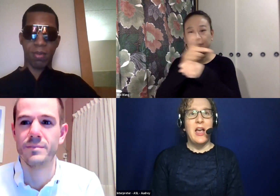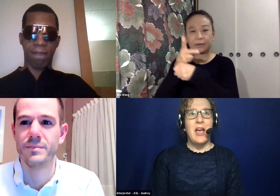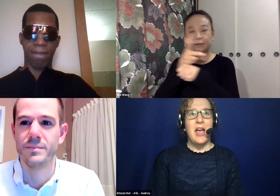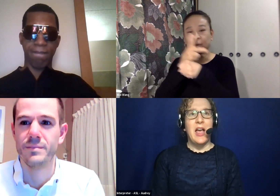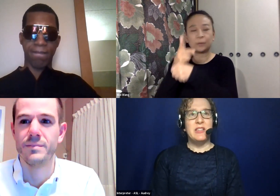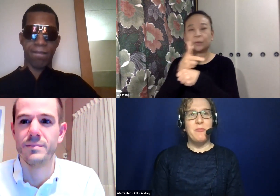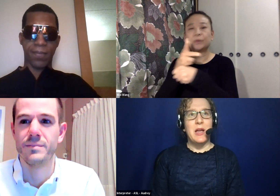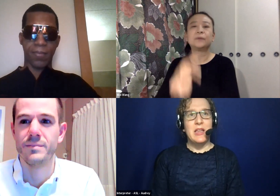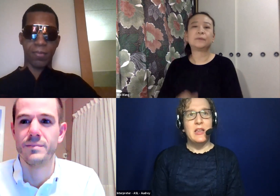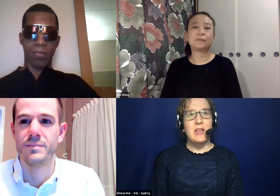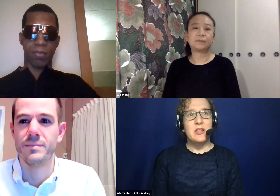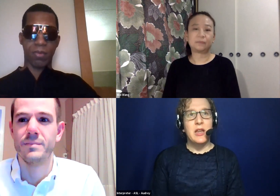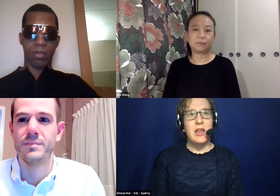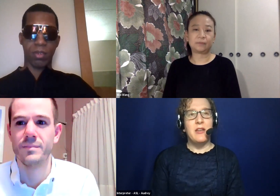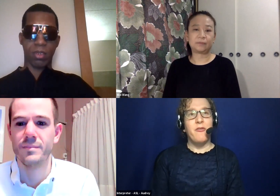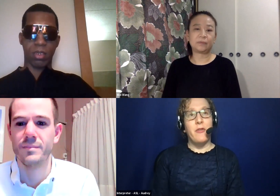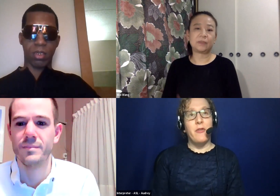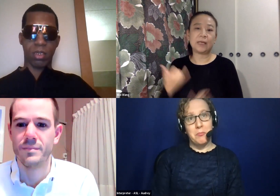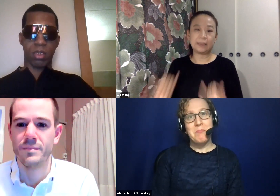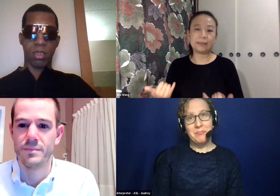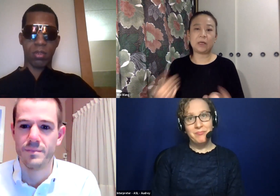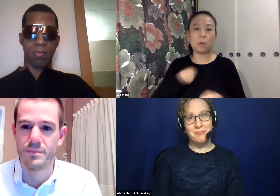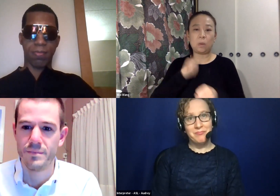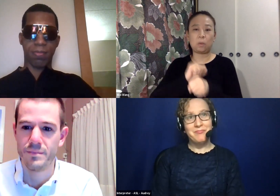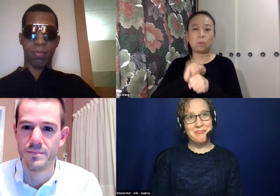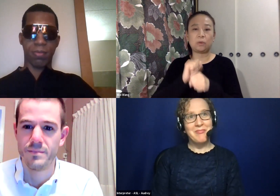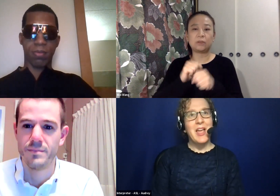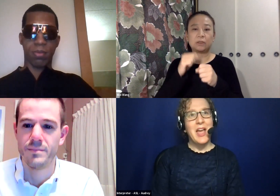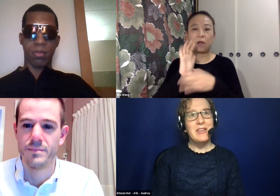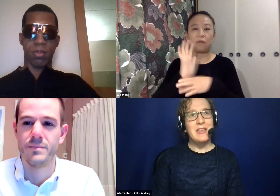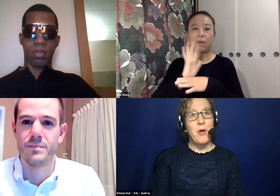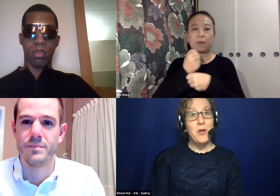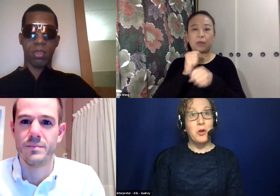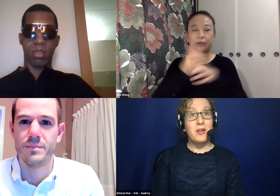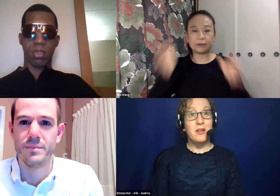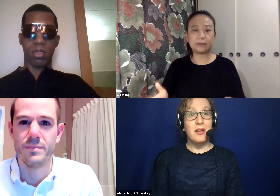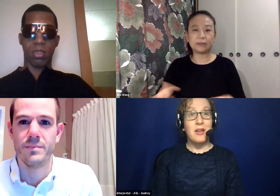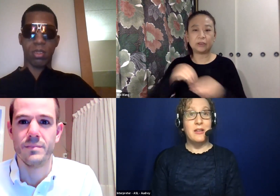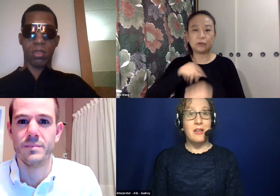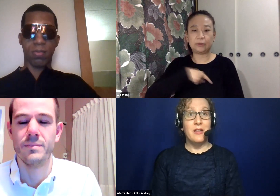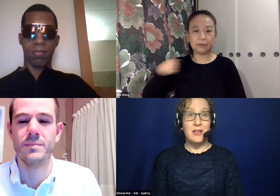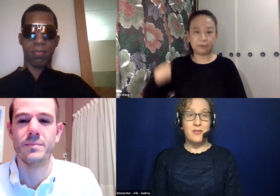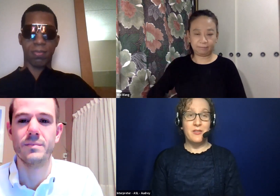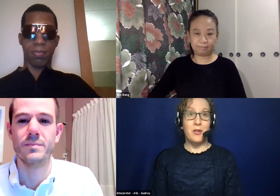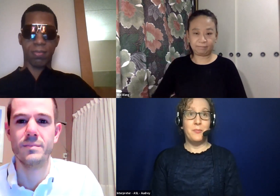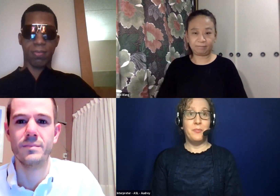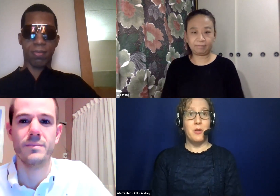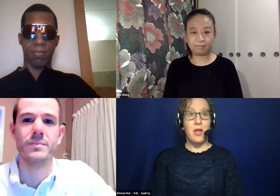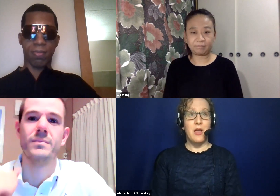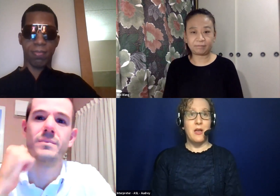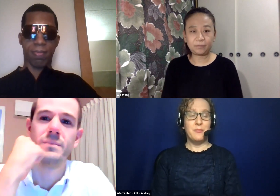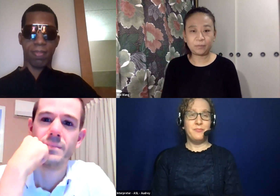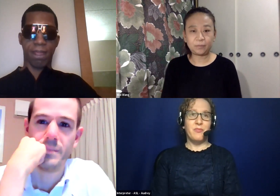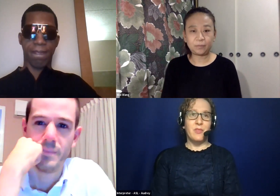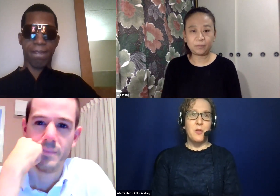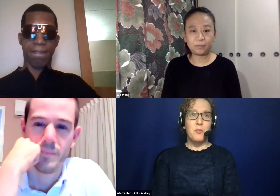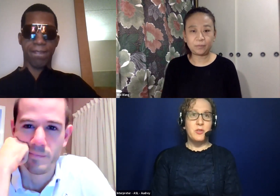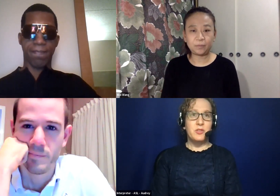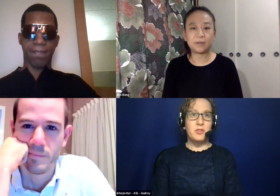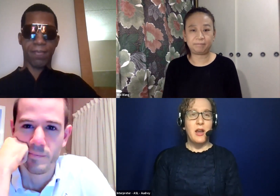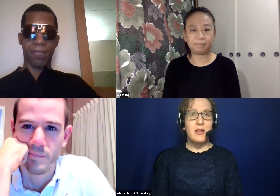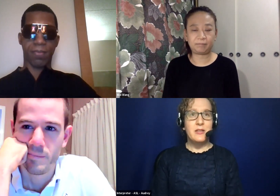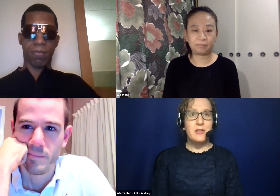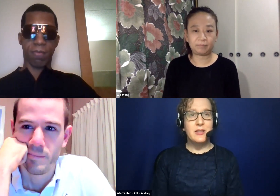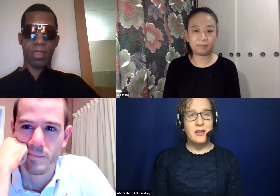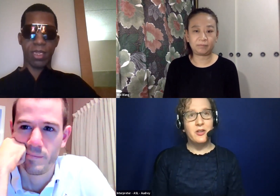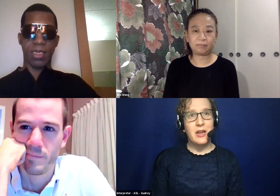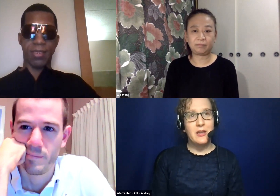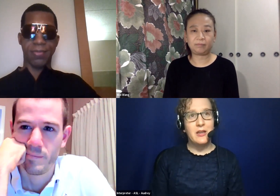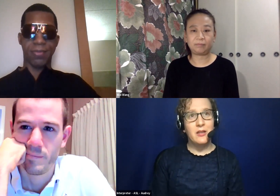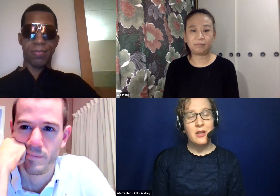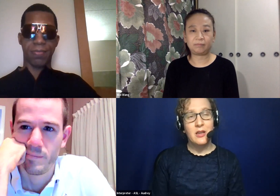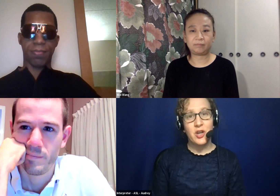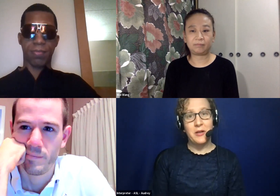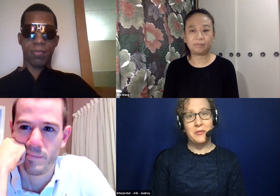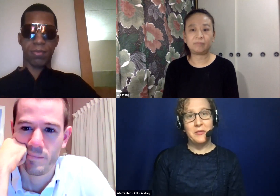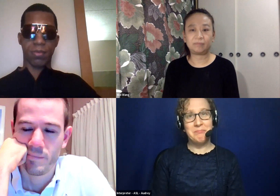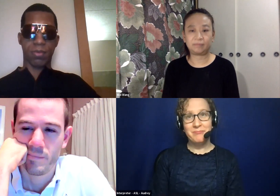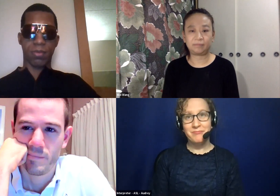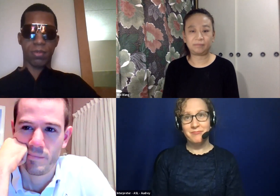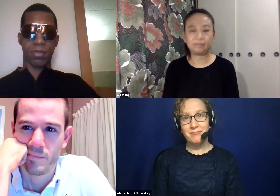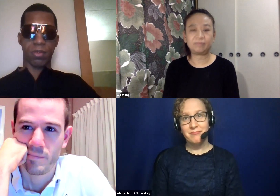and received my degree in film. And now I work as a film producer and designer in China.